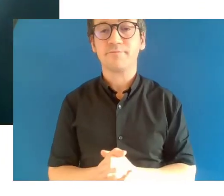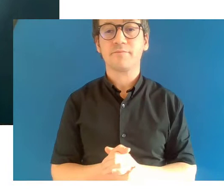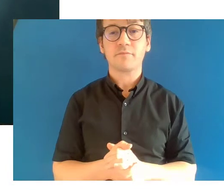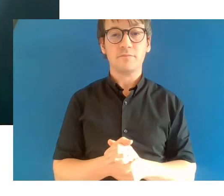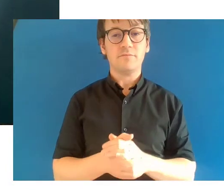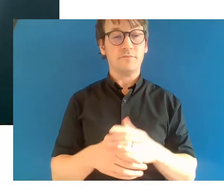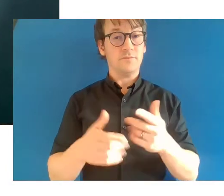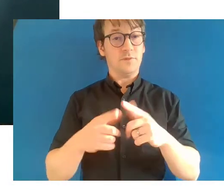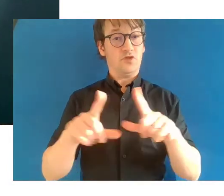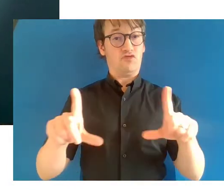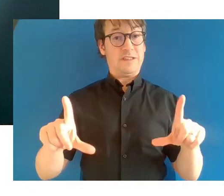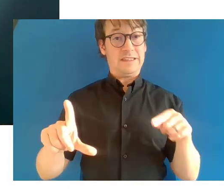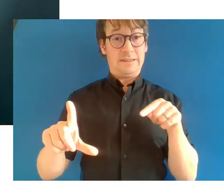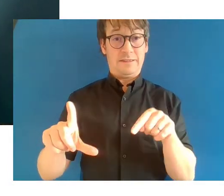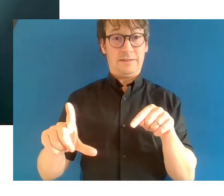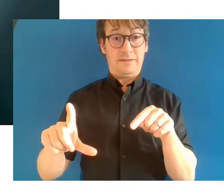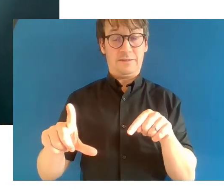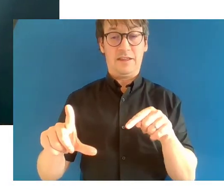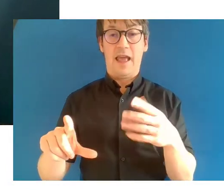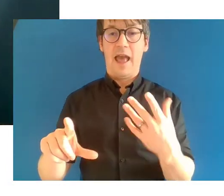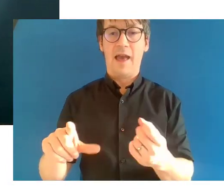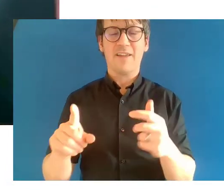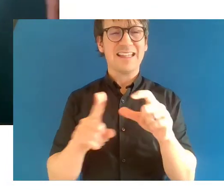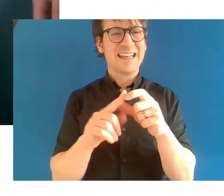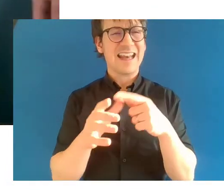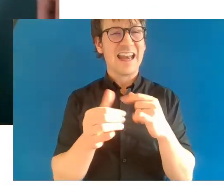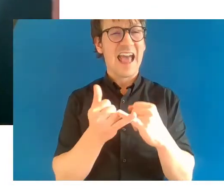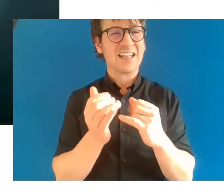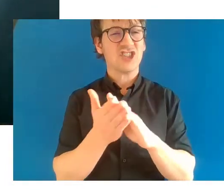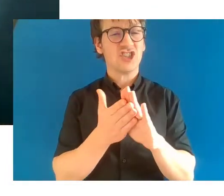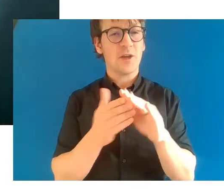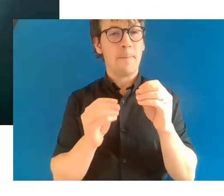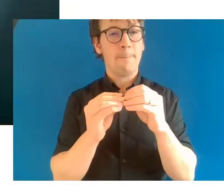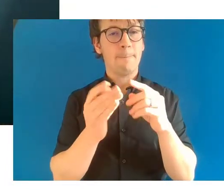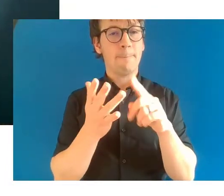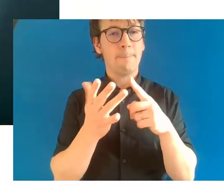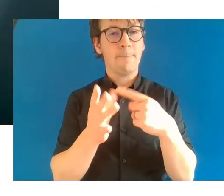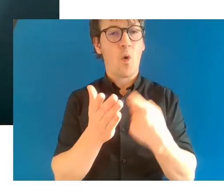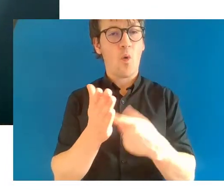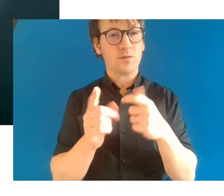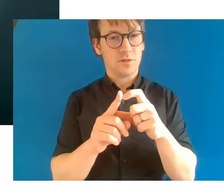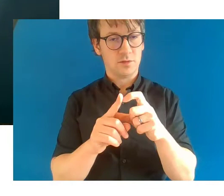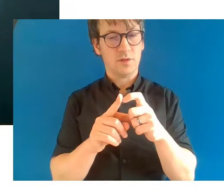So you can see here a dashboard with lots of information which is the status of the